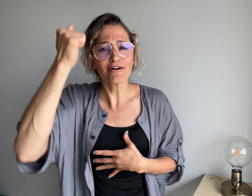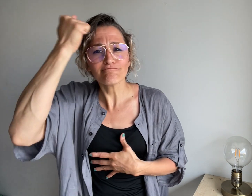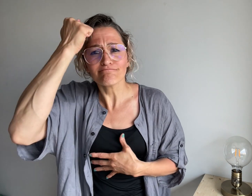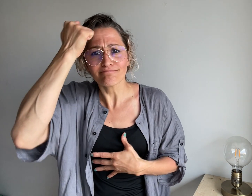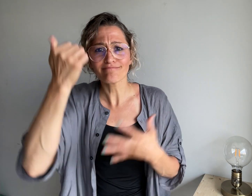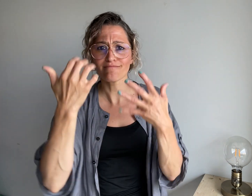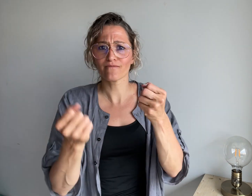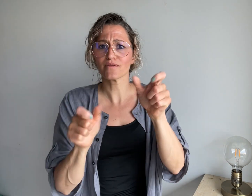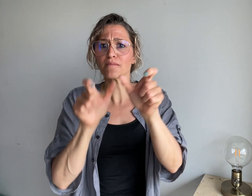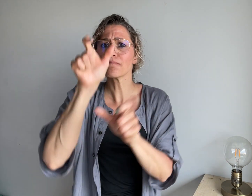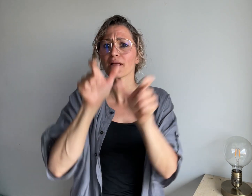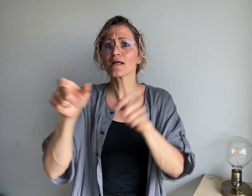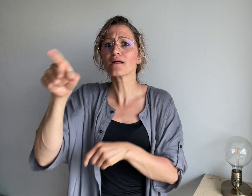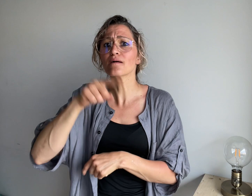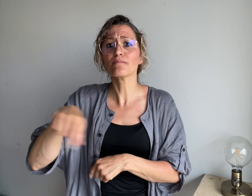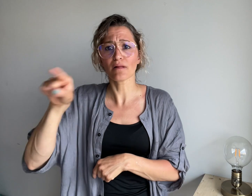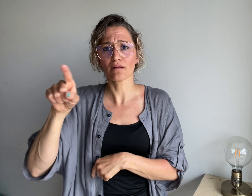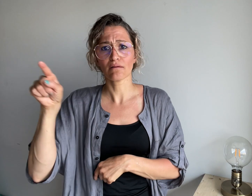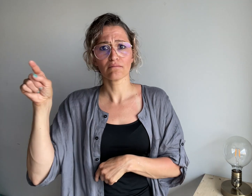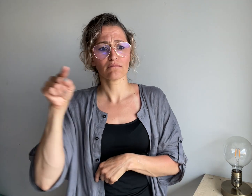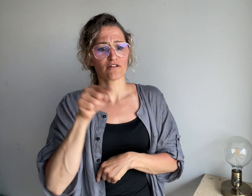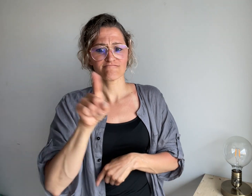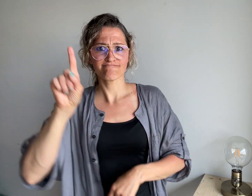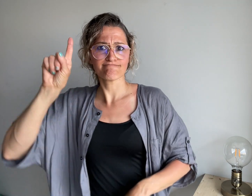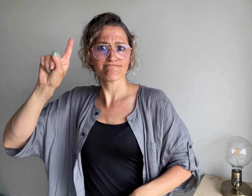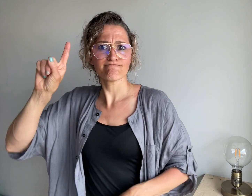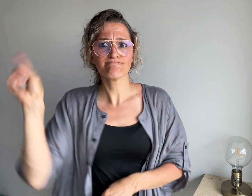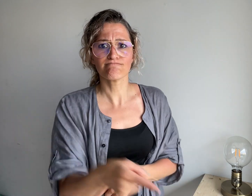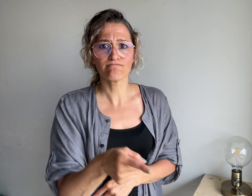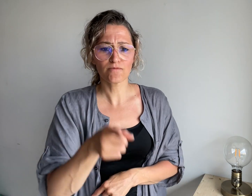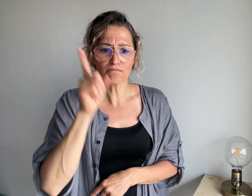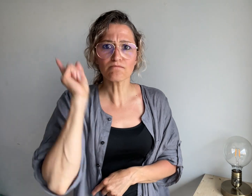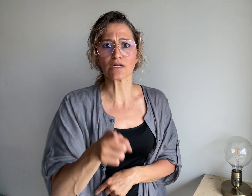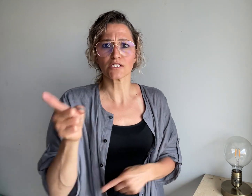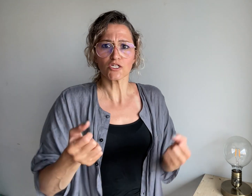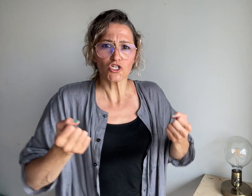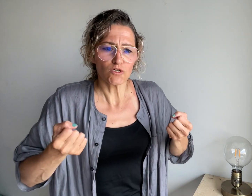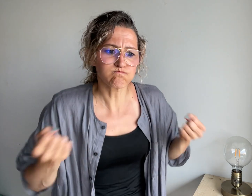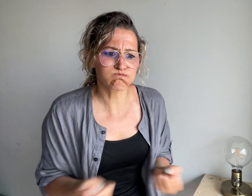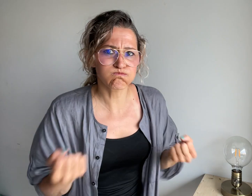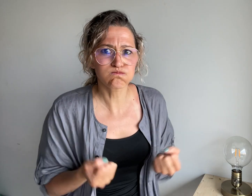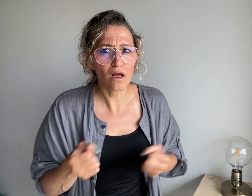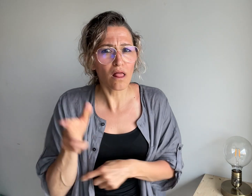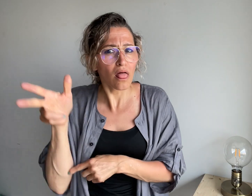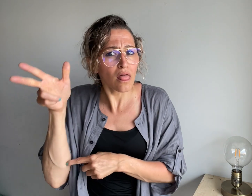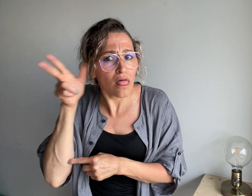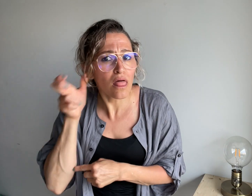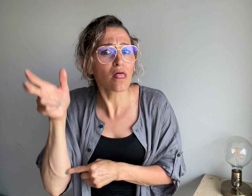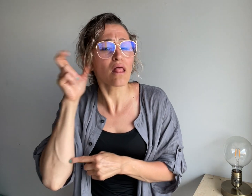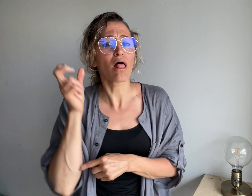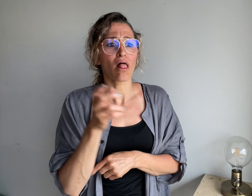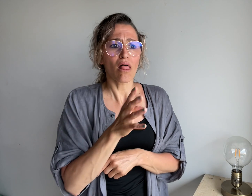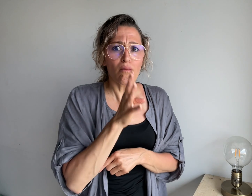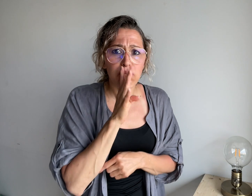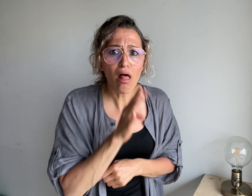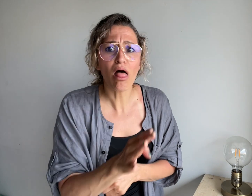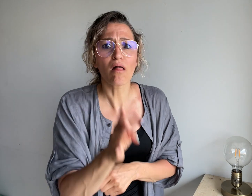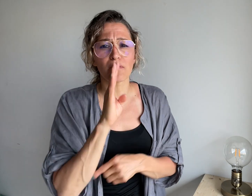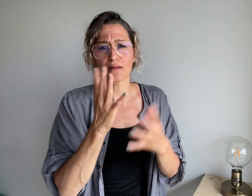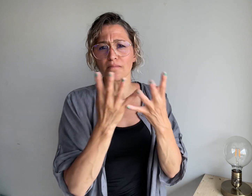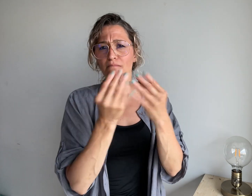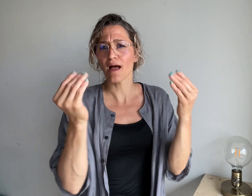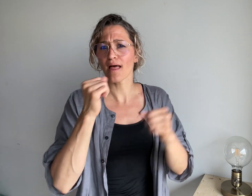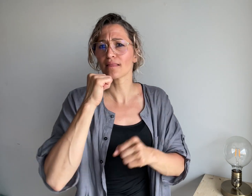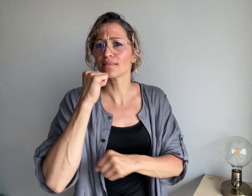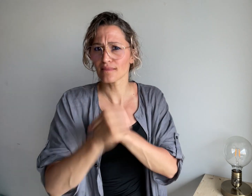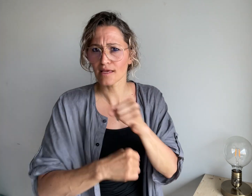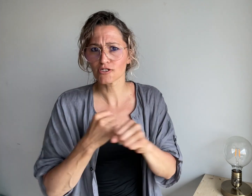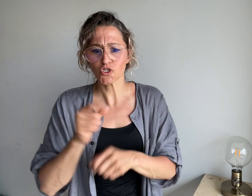forced to practice their hearing and speaking for many years.